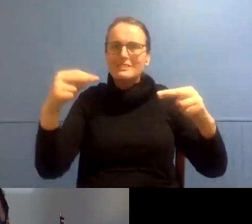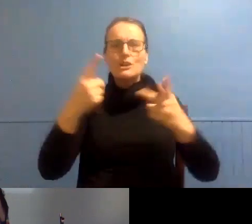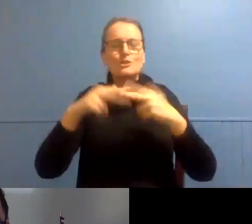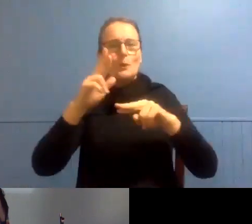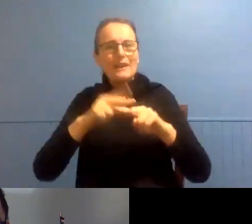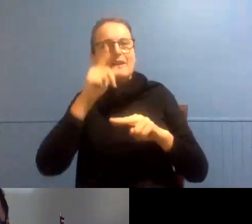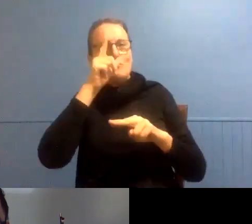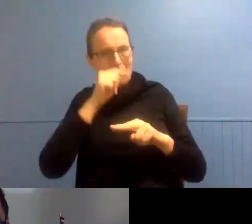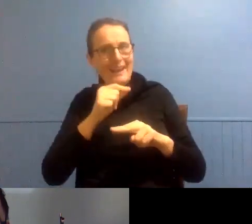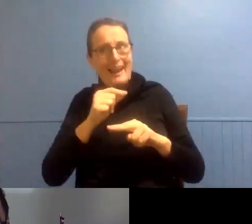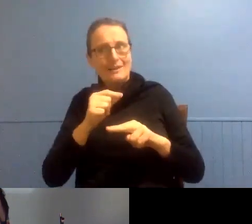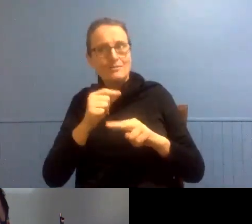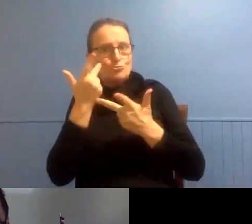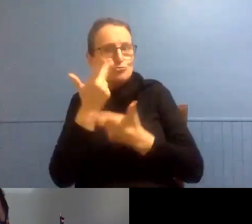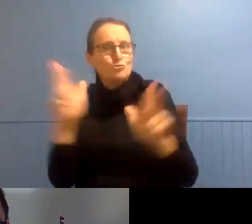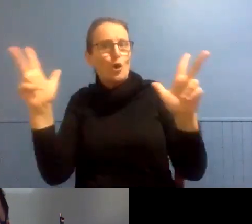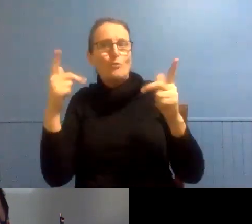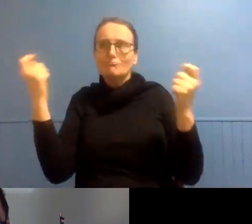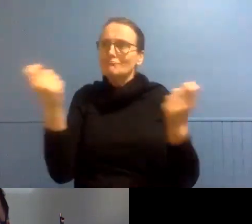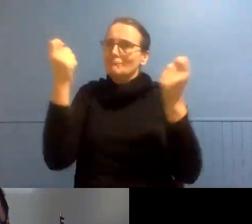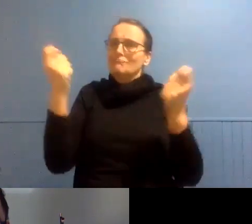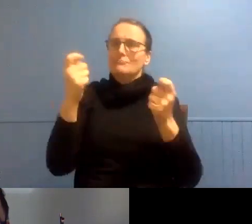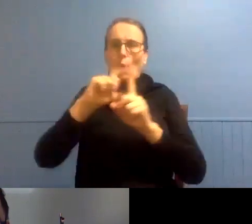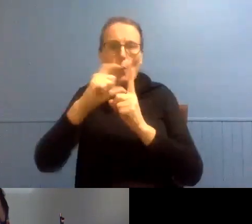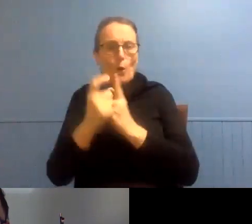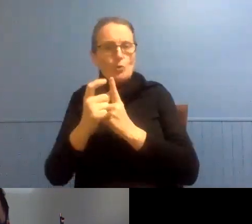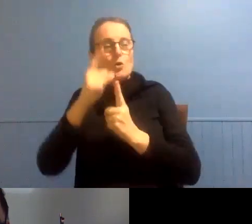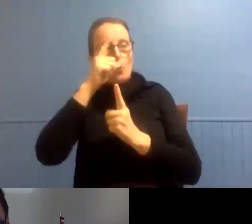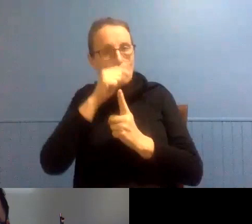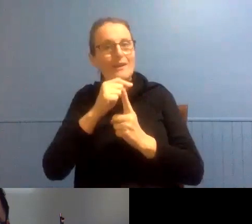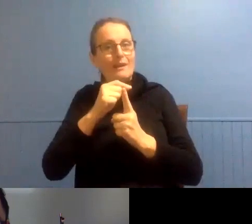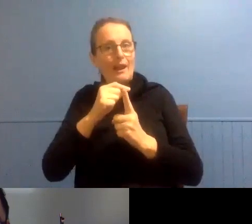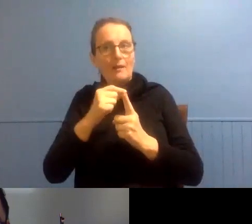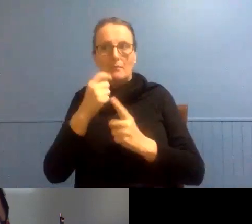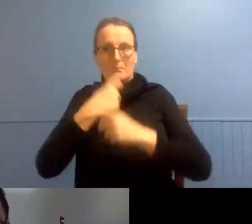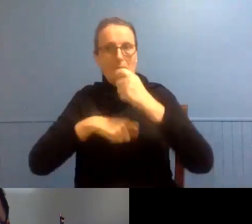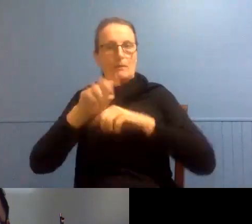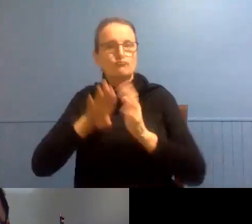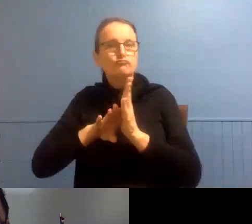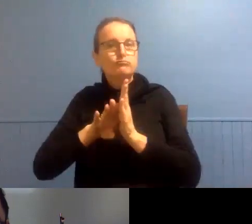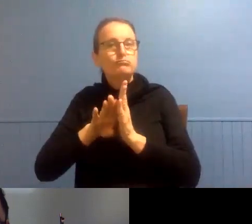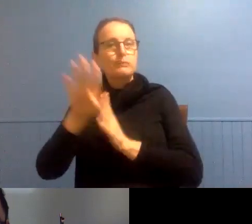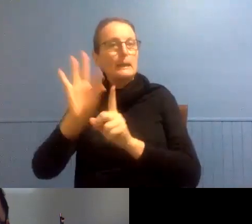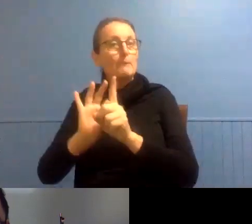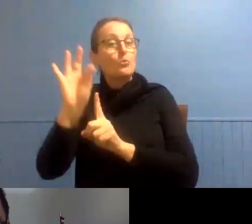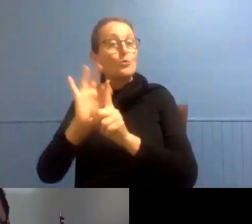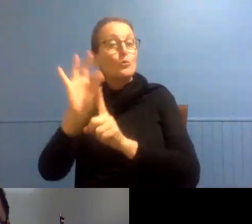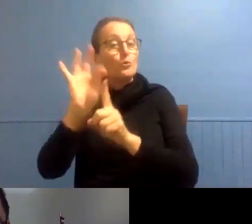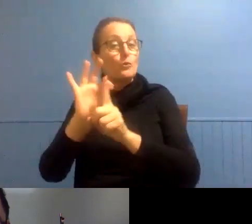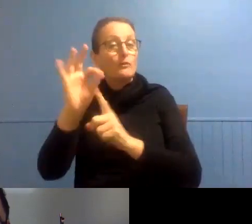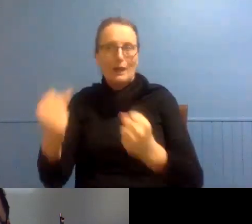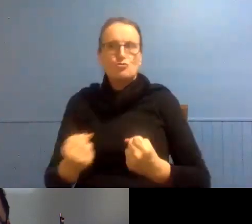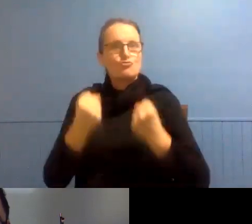strength on strength, as opposed to seeing it as, because I'm from white